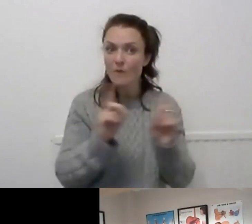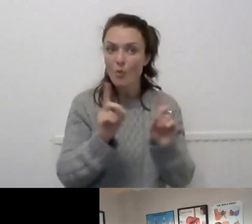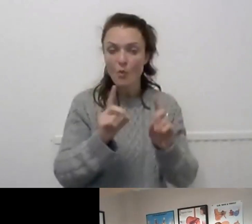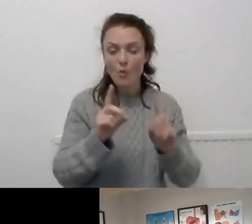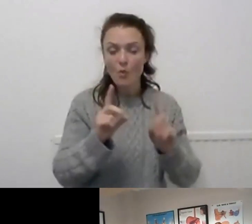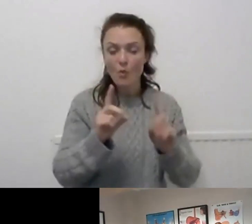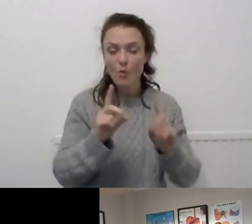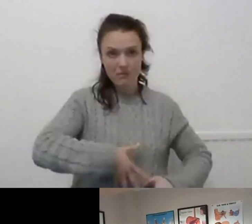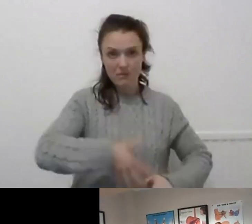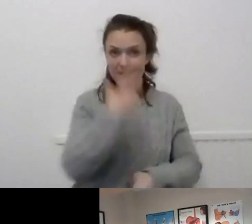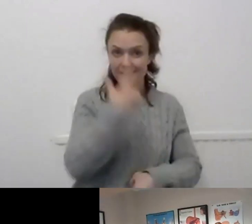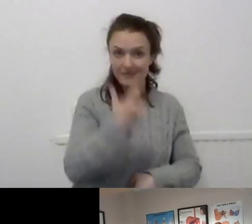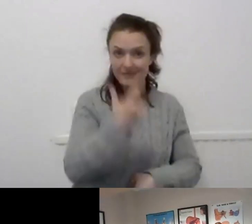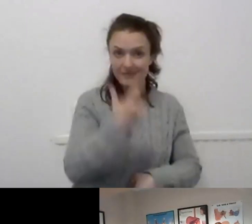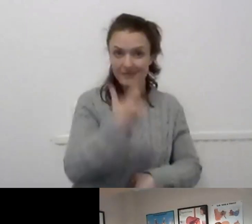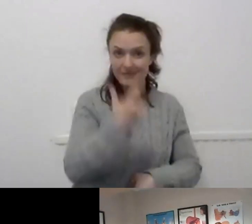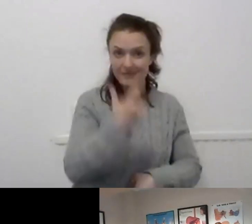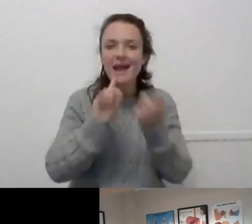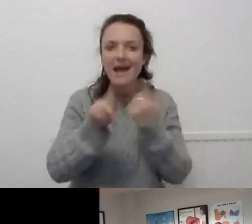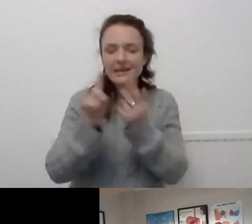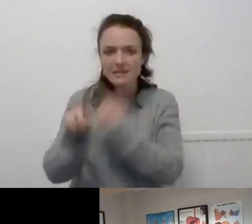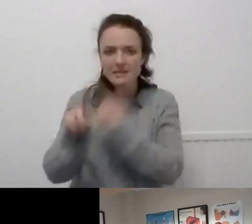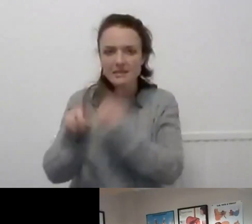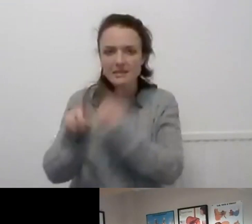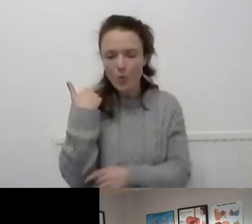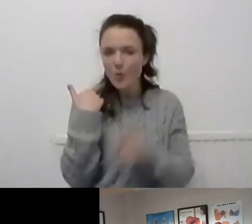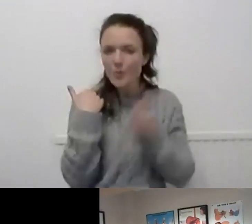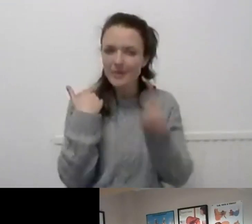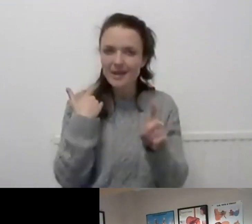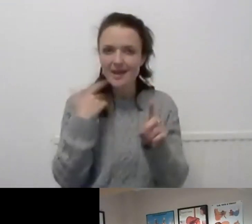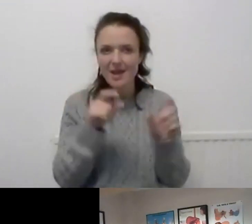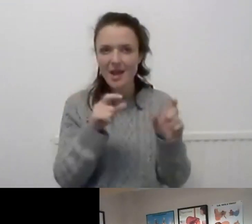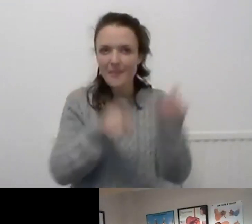answered it earlier, but people are still not sure. Can you go through it again for us, please?